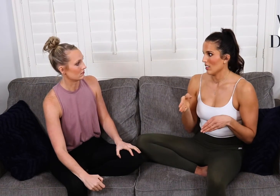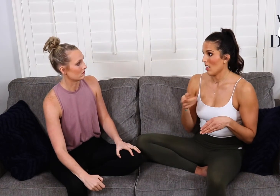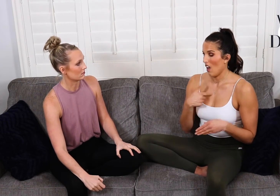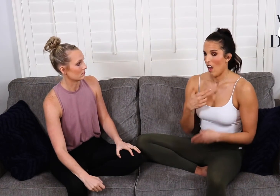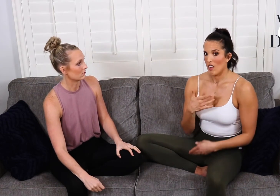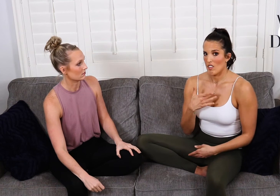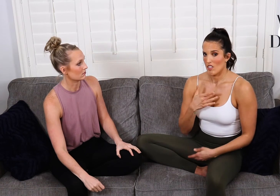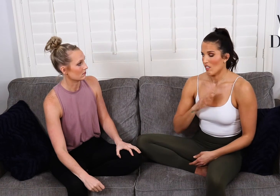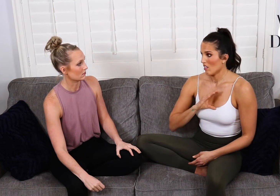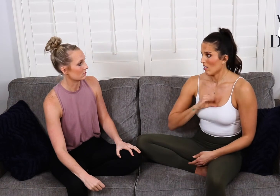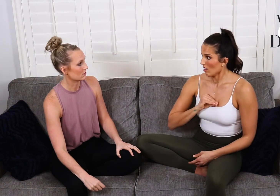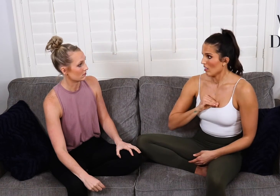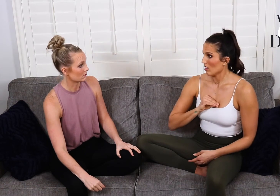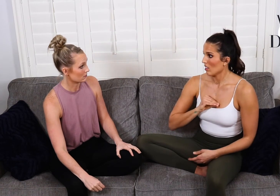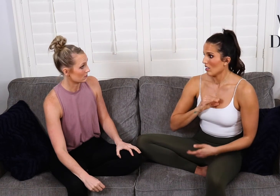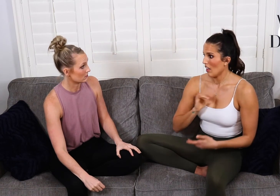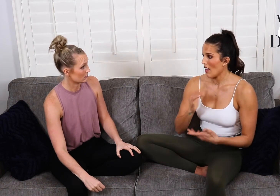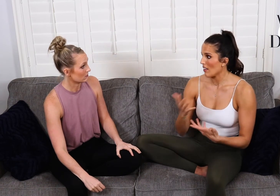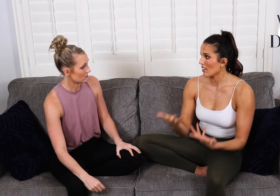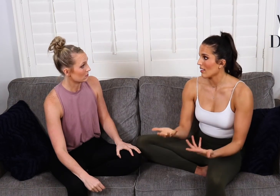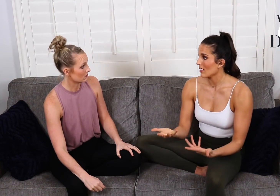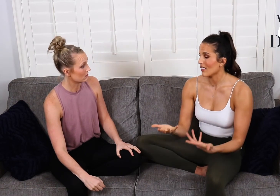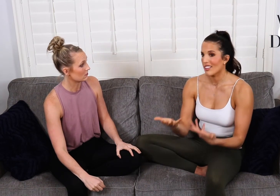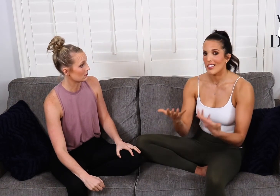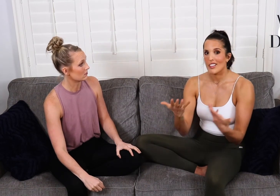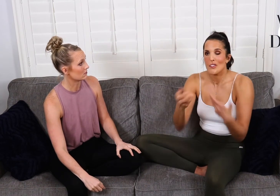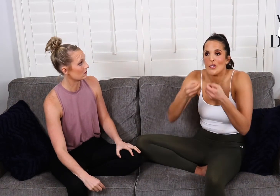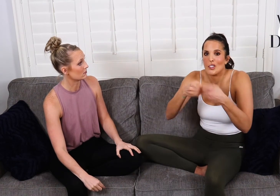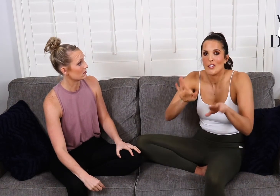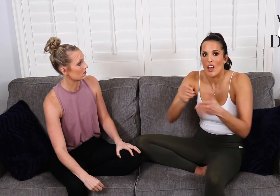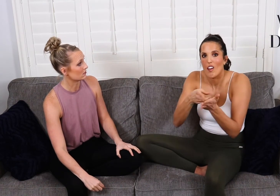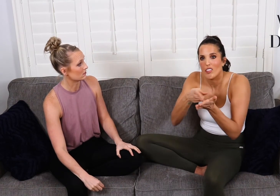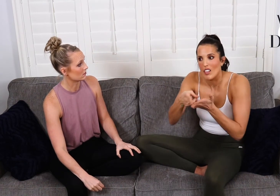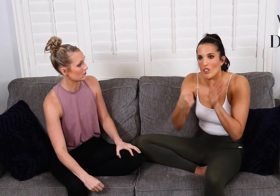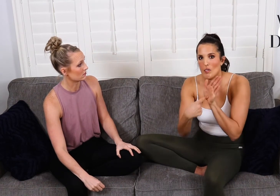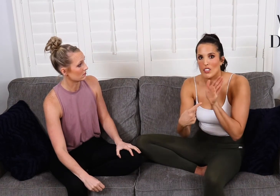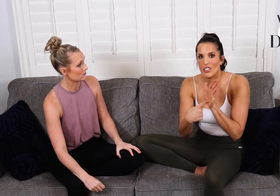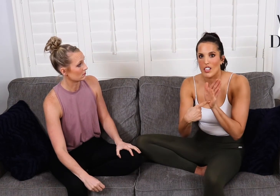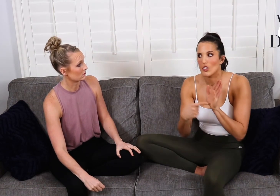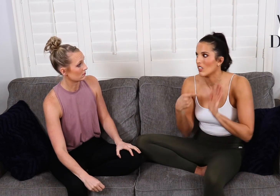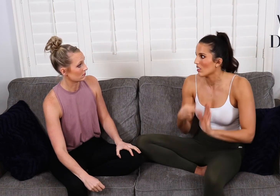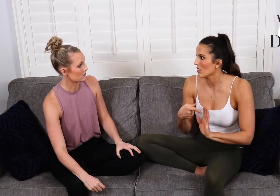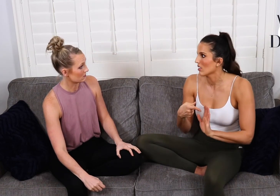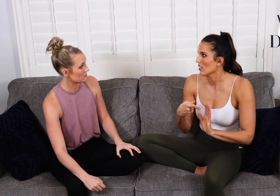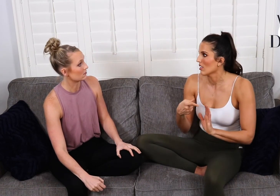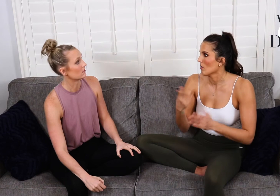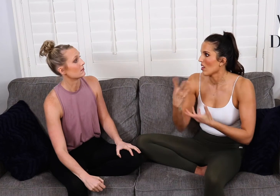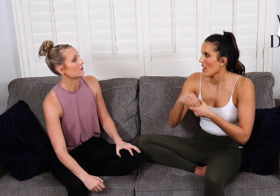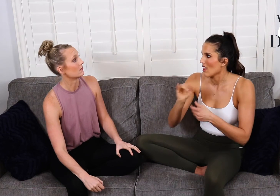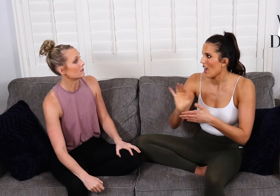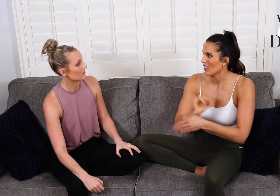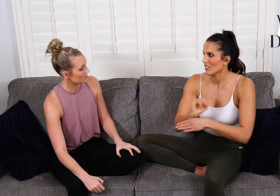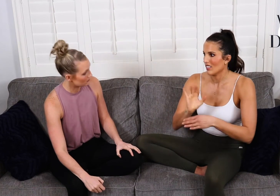person and that hurts my heart like, you lose that authentic representation within that